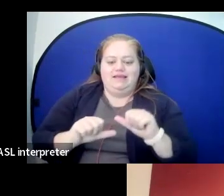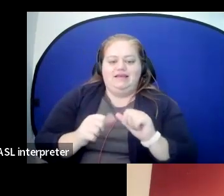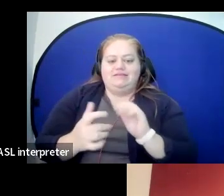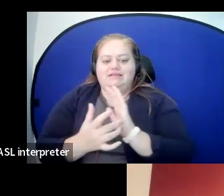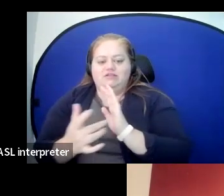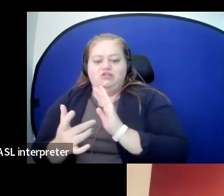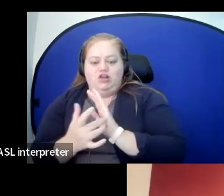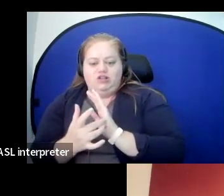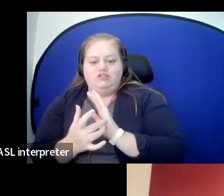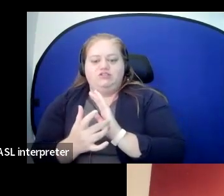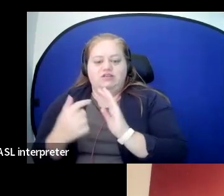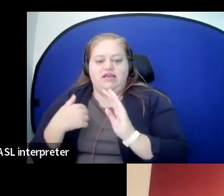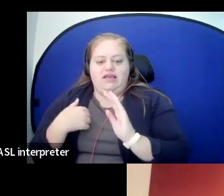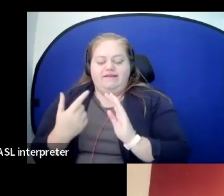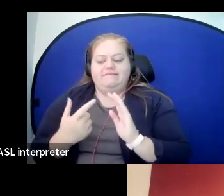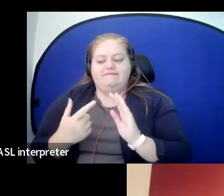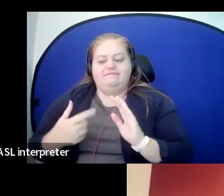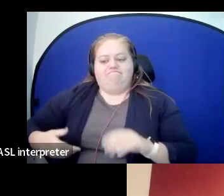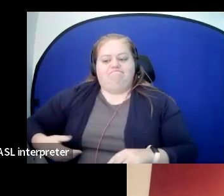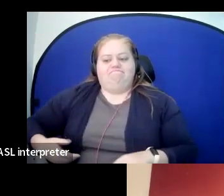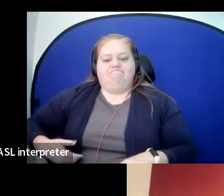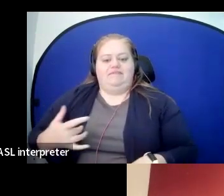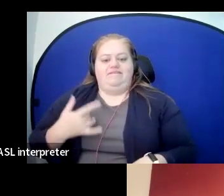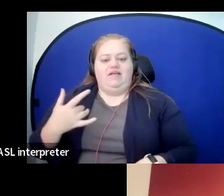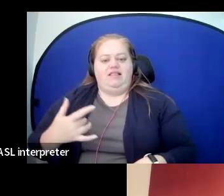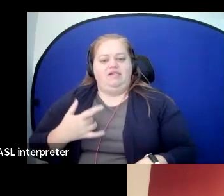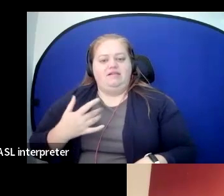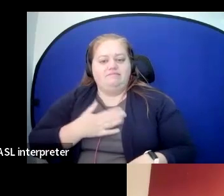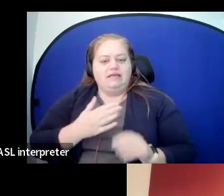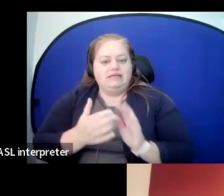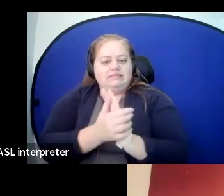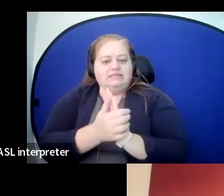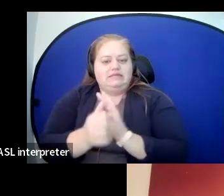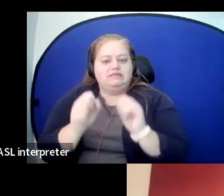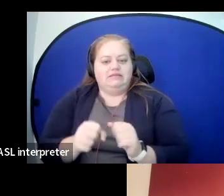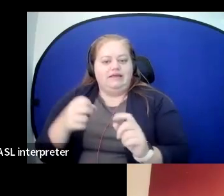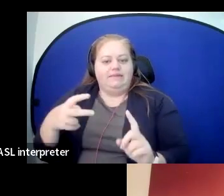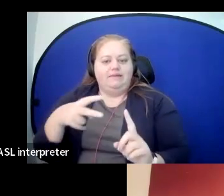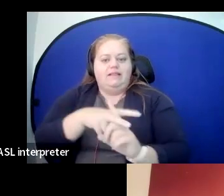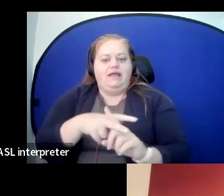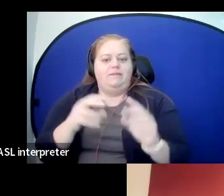I've developed a sense of where my skills could be applied meaningfully.